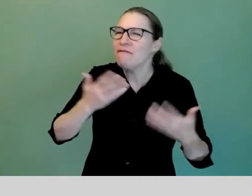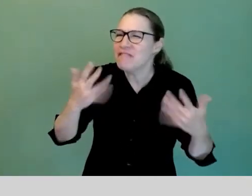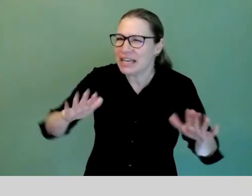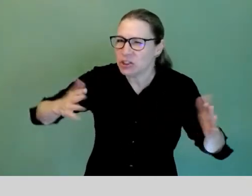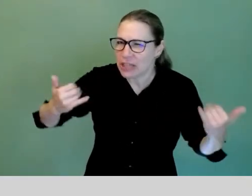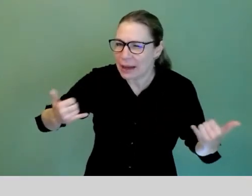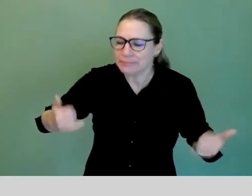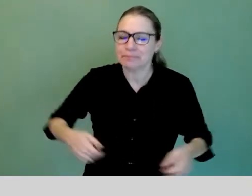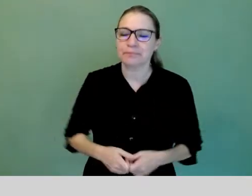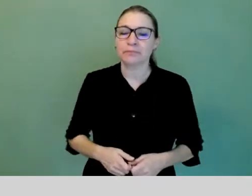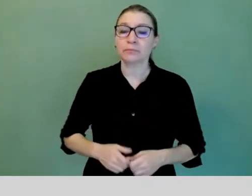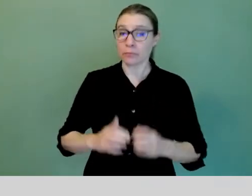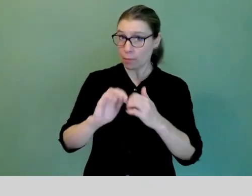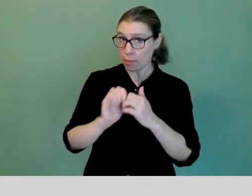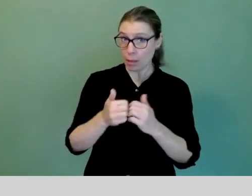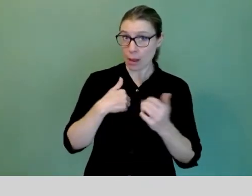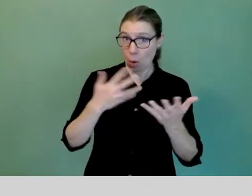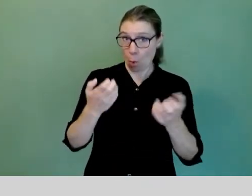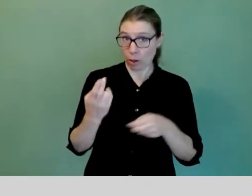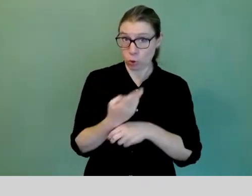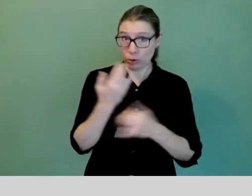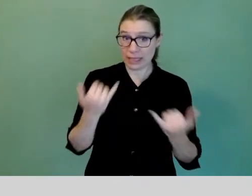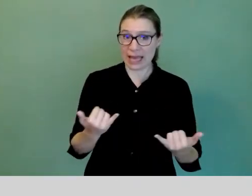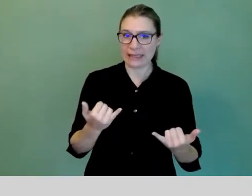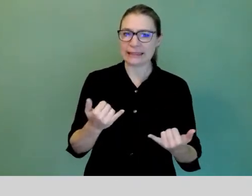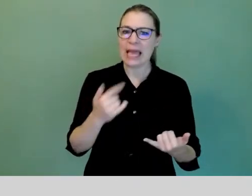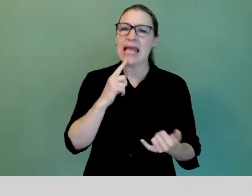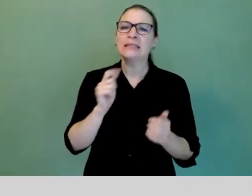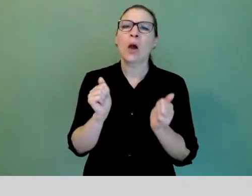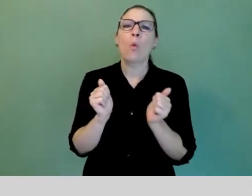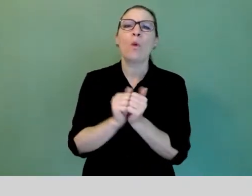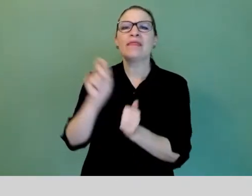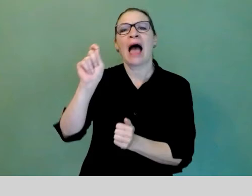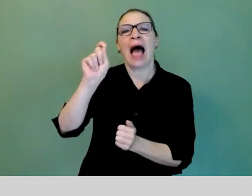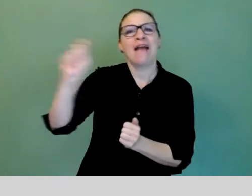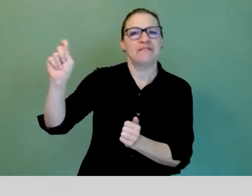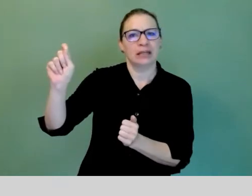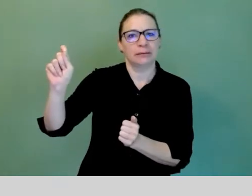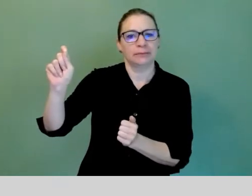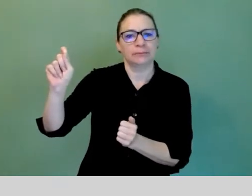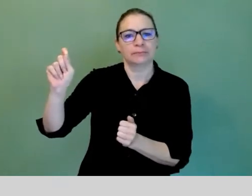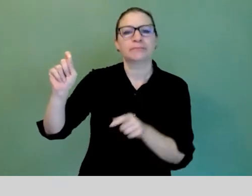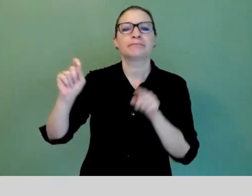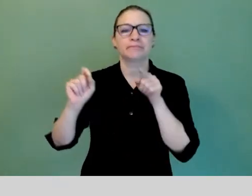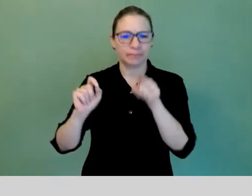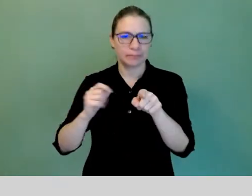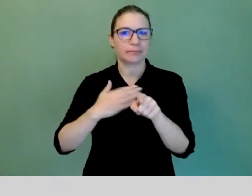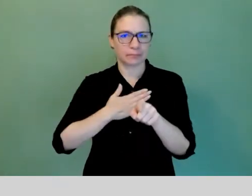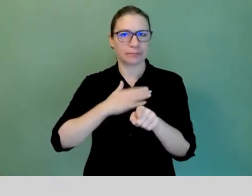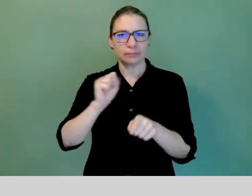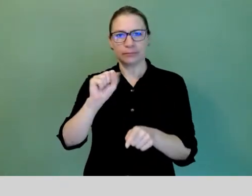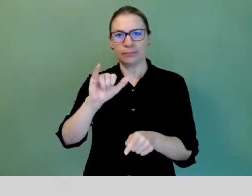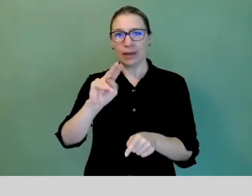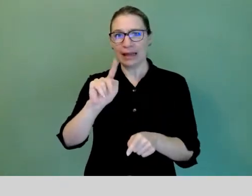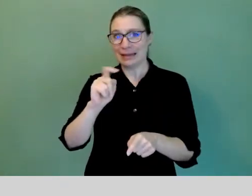The way I want to use this is hyphenated, like this. Here's the syntax I set out at the beginning.